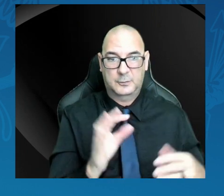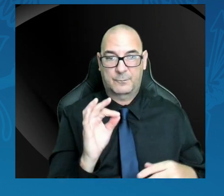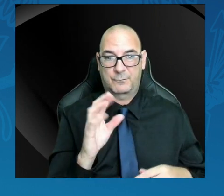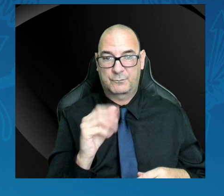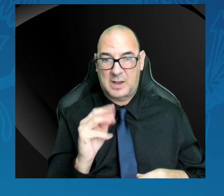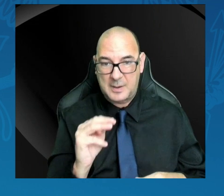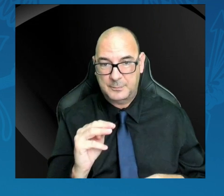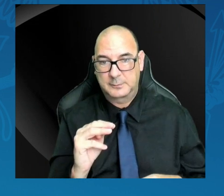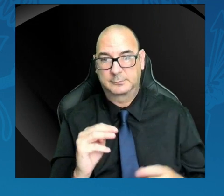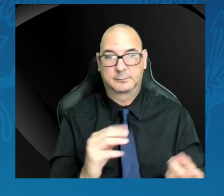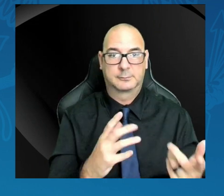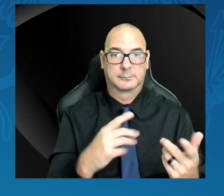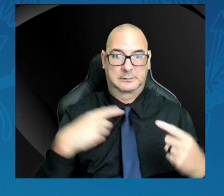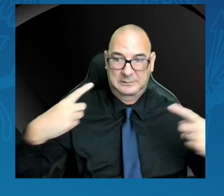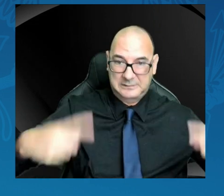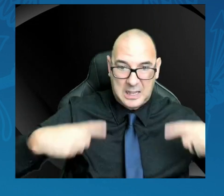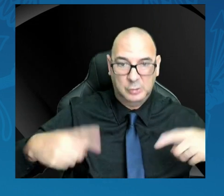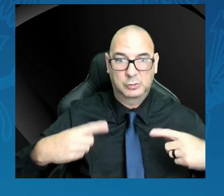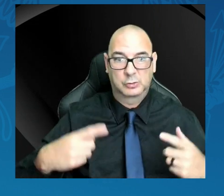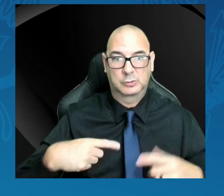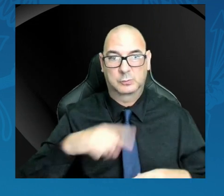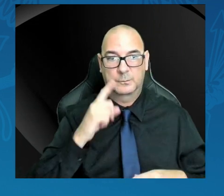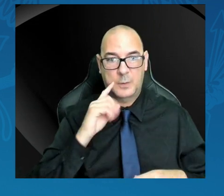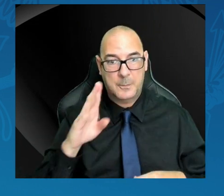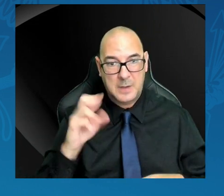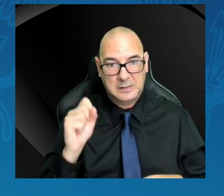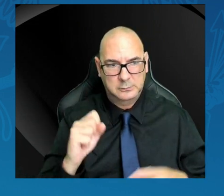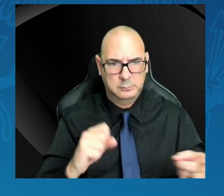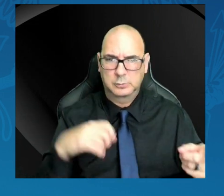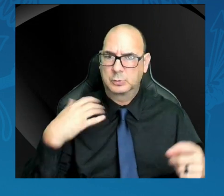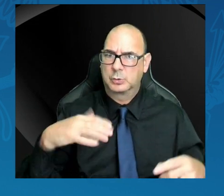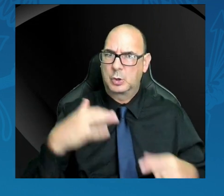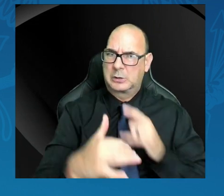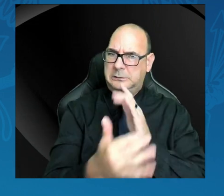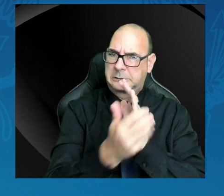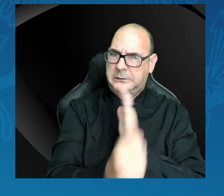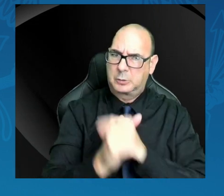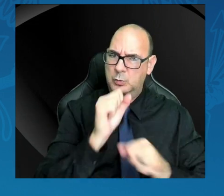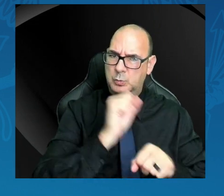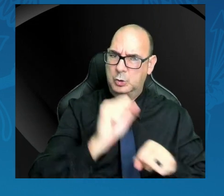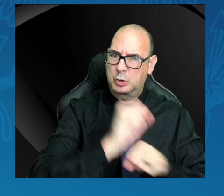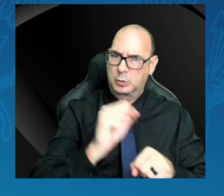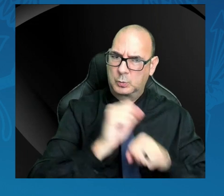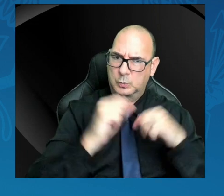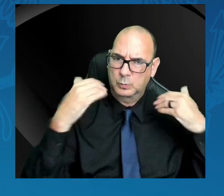Highly skilled work, highly trained individuals doing this work right here at home.